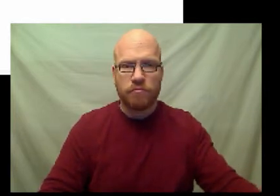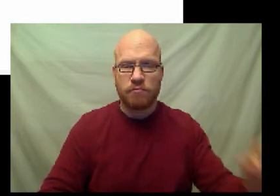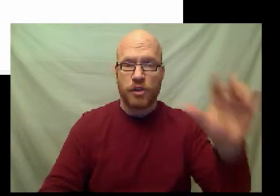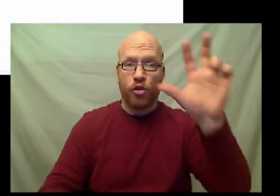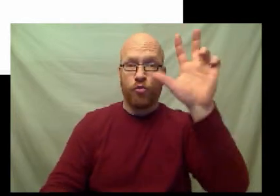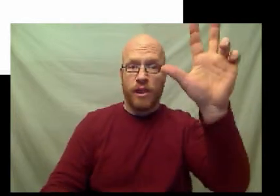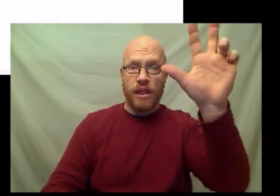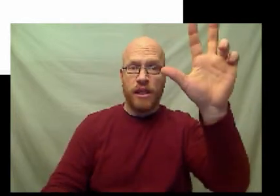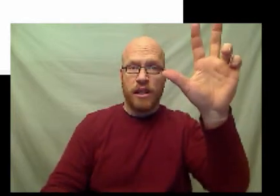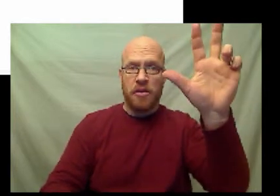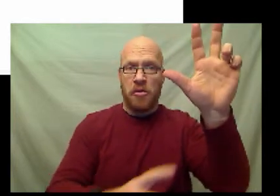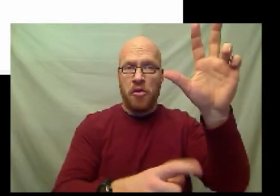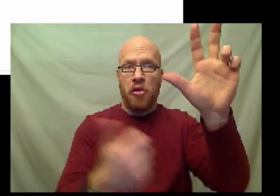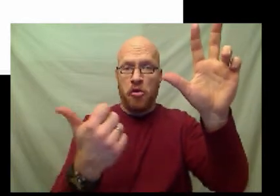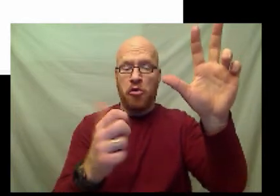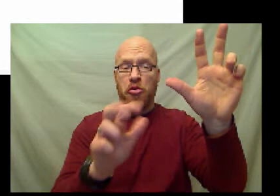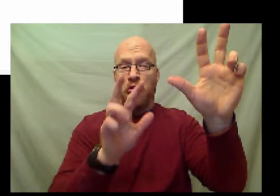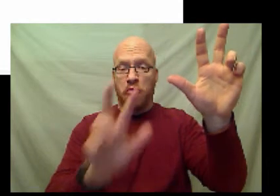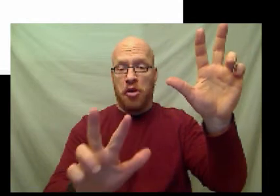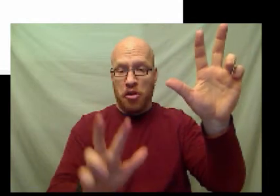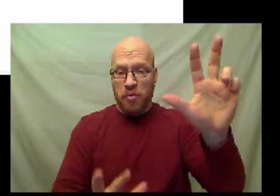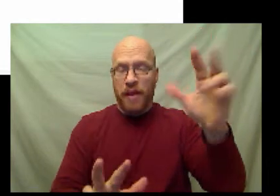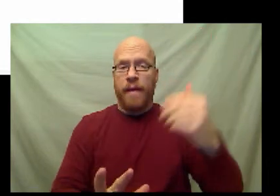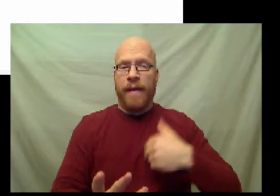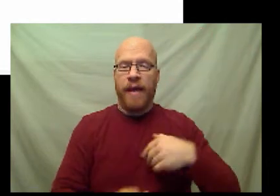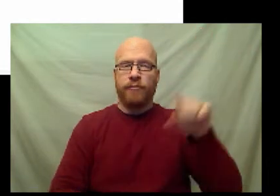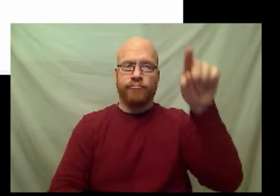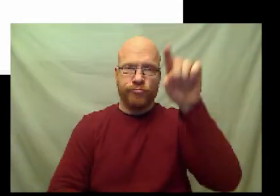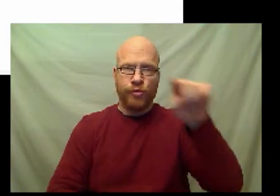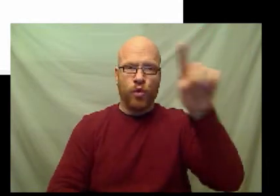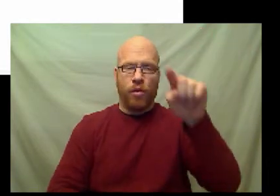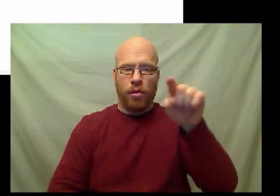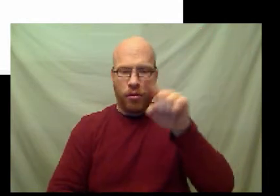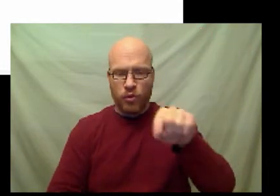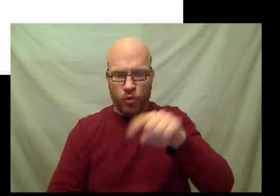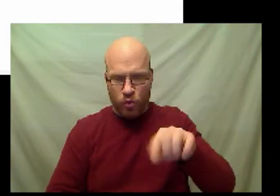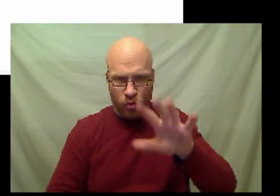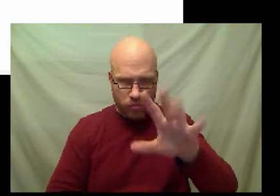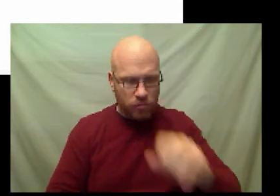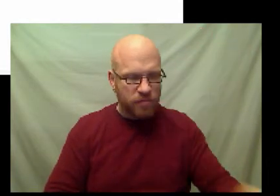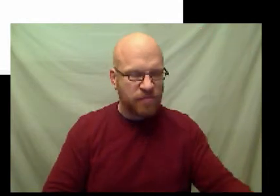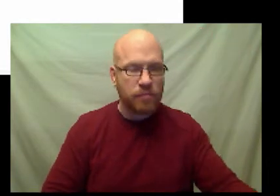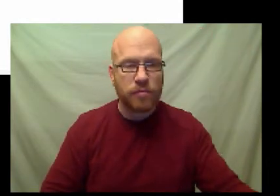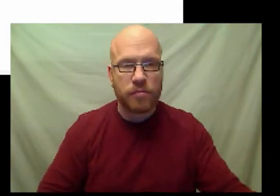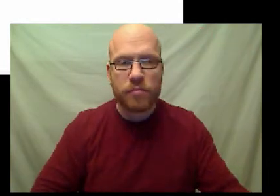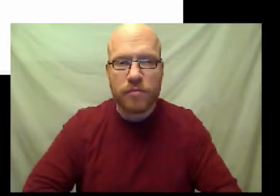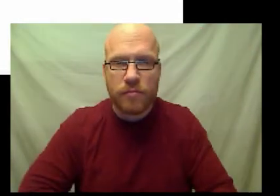Now, there's a second 3 -- okay, I circled the first set of 3s, now a second set of 3s I'll be circling.